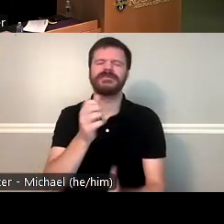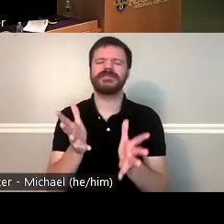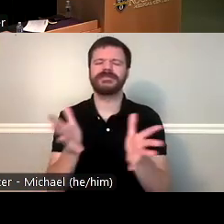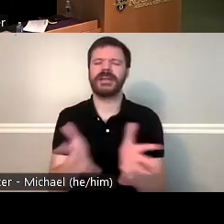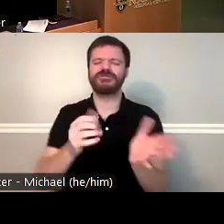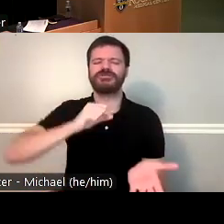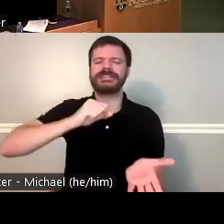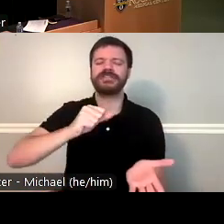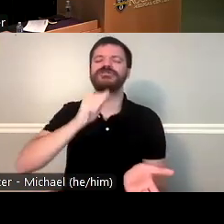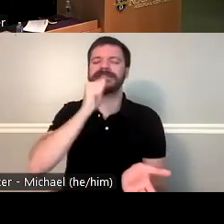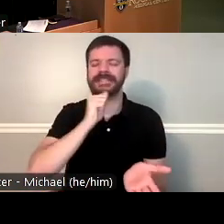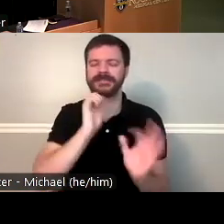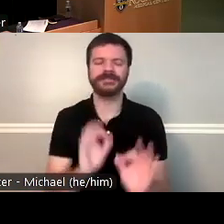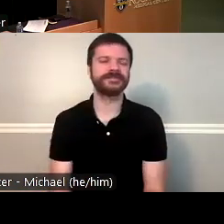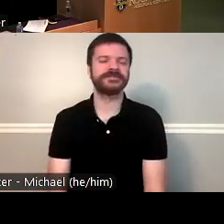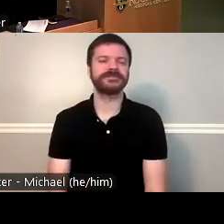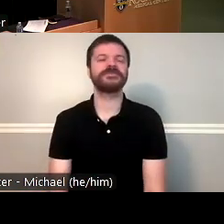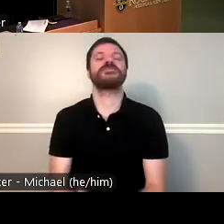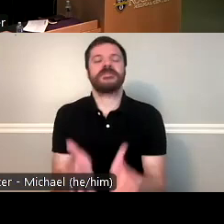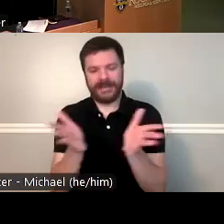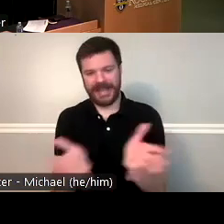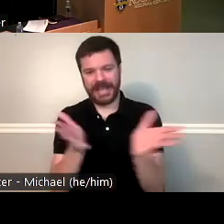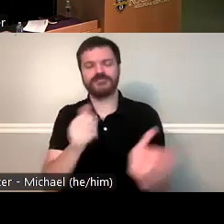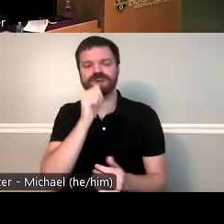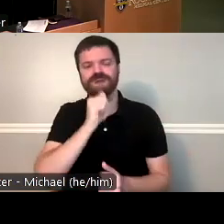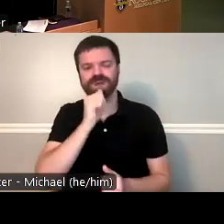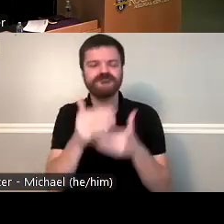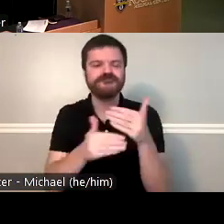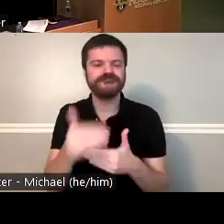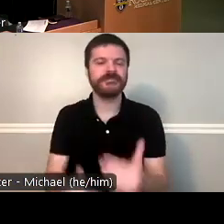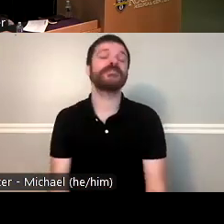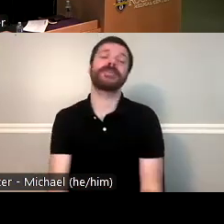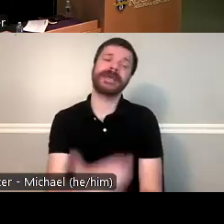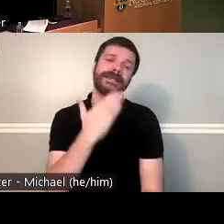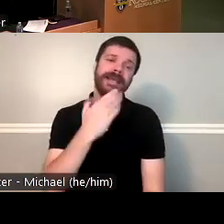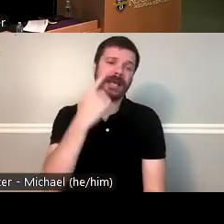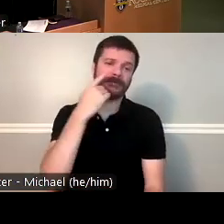sorry fostering resilience so thank you for being here and looking forward to hearing your talk